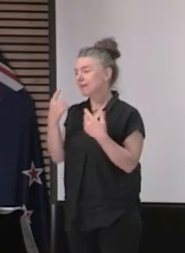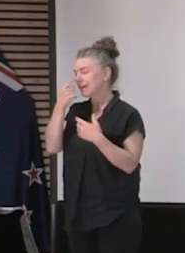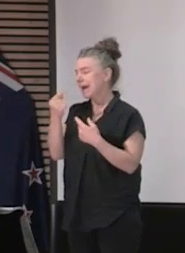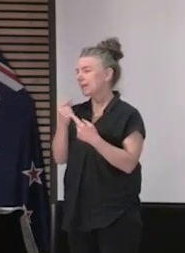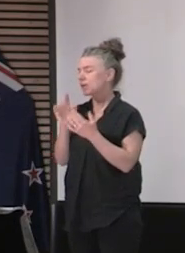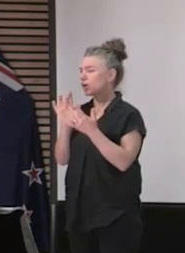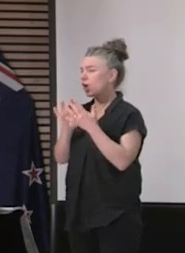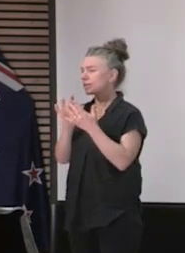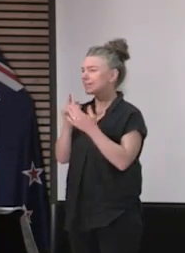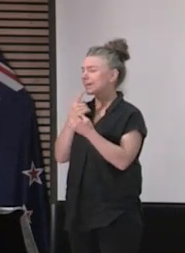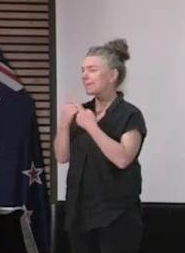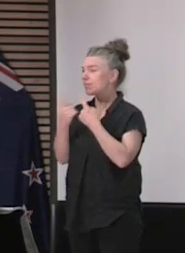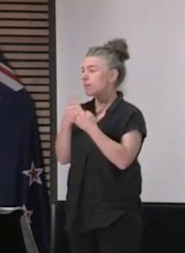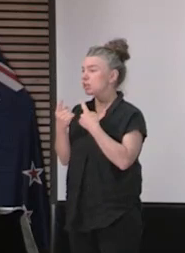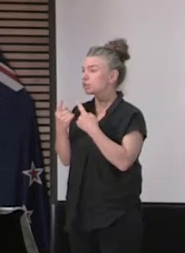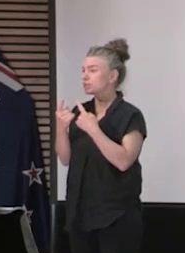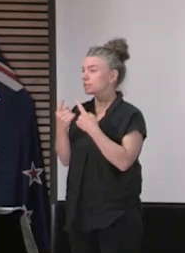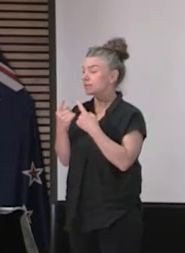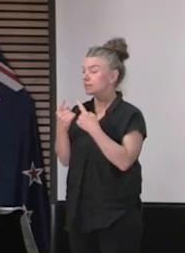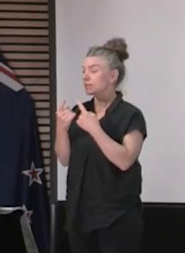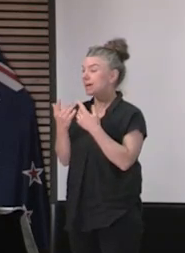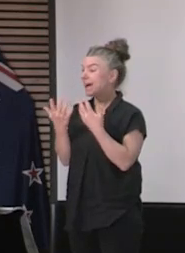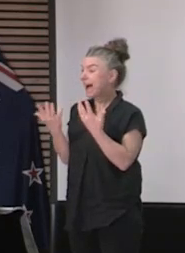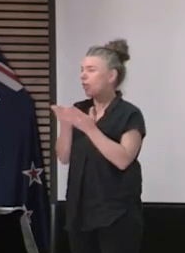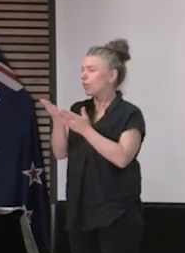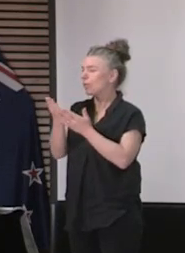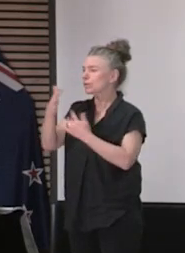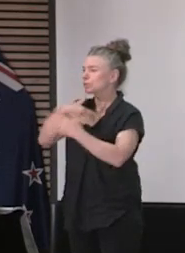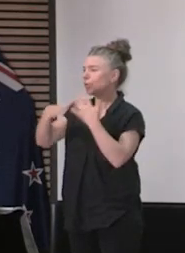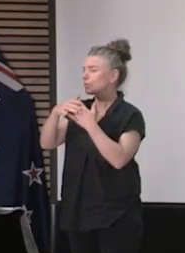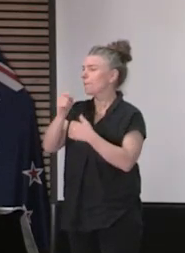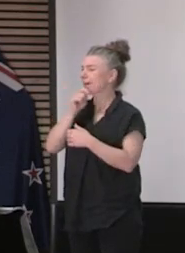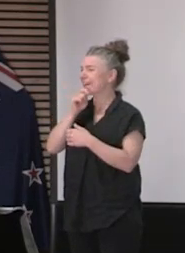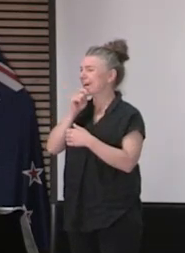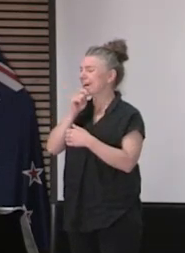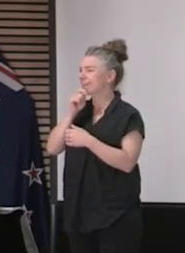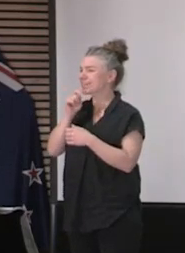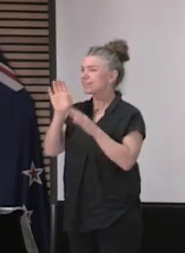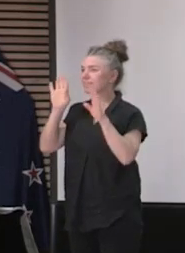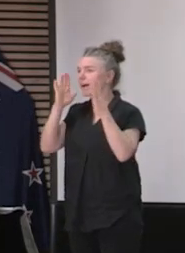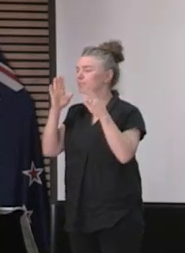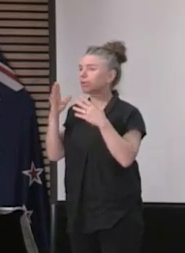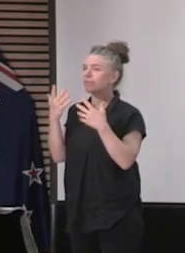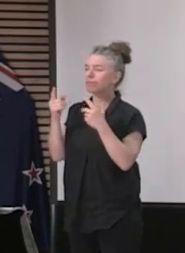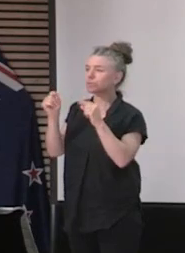forpeople by using the range ofsocial media platforms to findpeople and to communicate withthem.